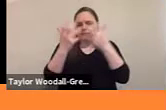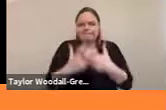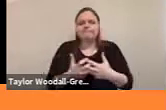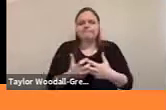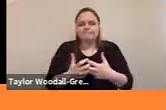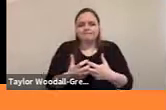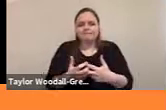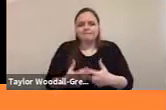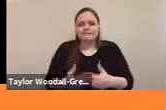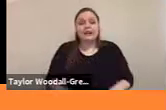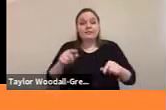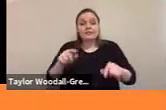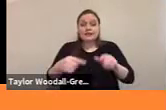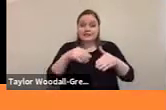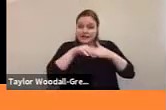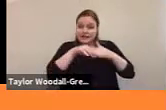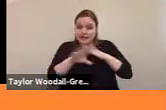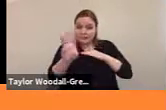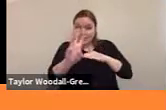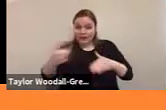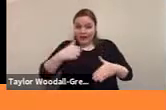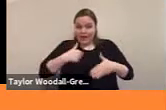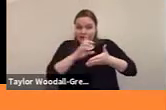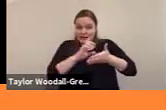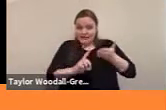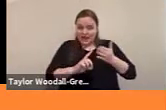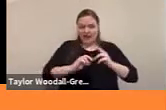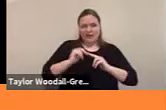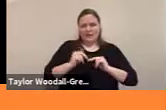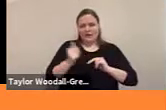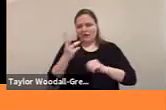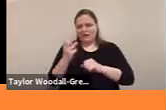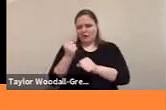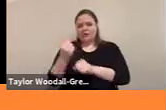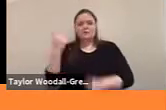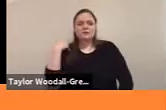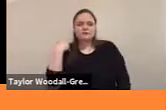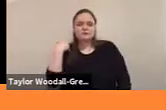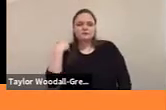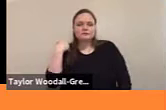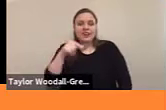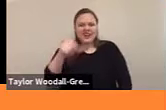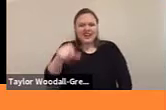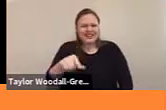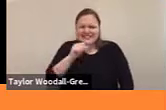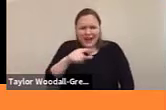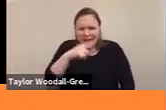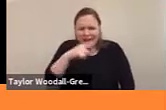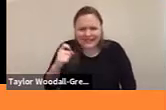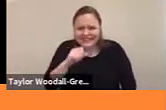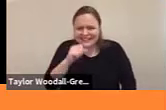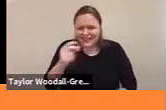Here's an accessible website I designed and built a few years ago. It is an ugly and it doesn't use only dark colors.